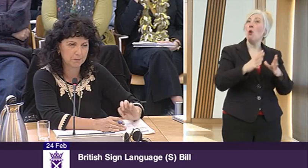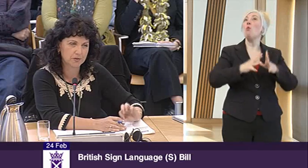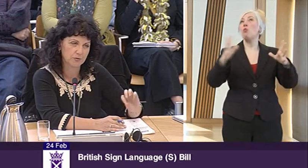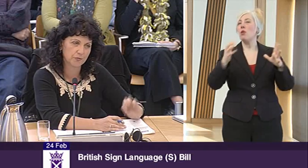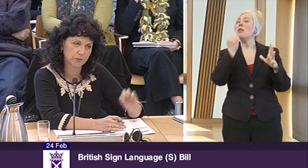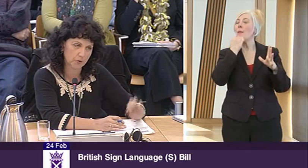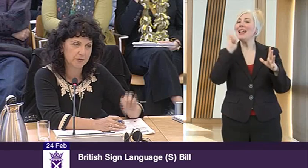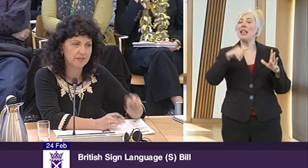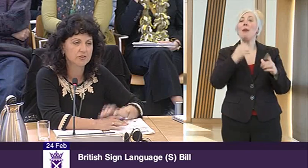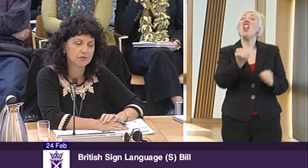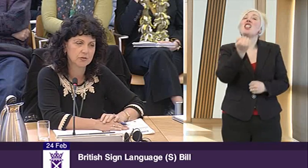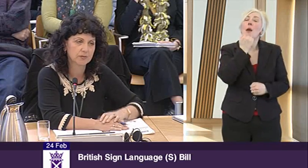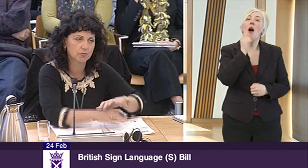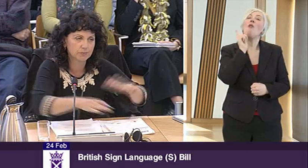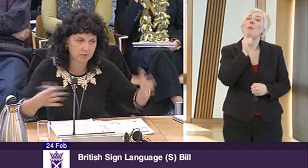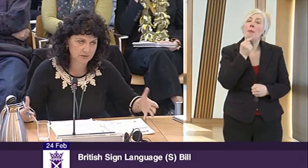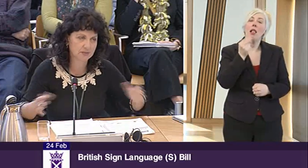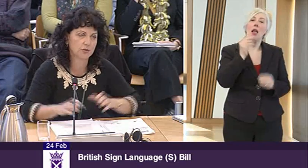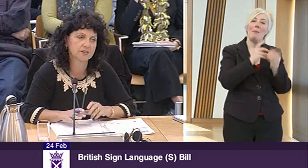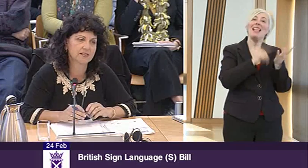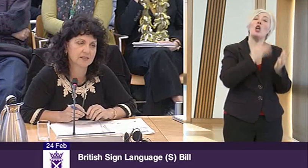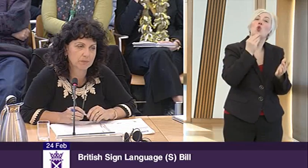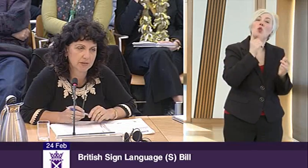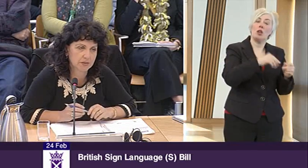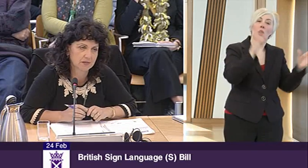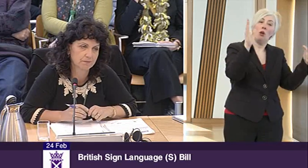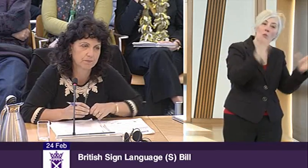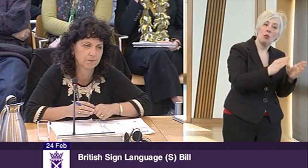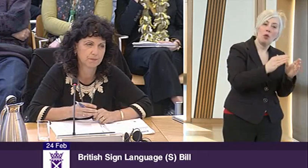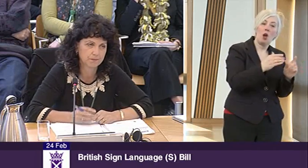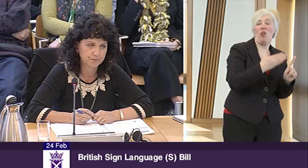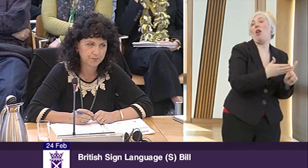be higher, but the number of people needing the service would be lower, because it is a cross-sensory impairment.